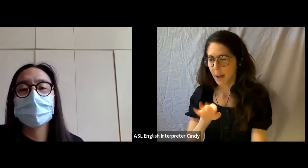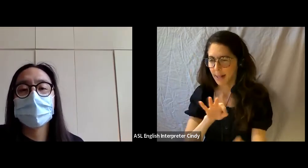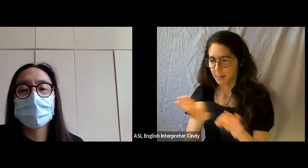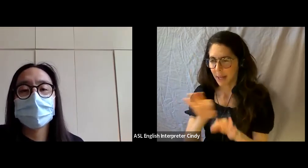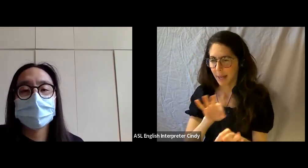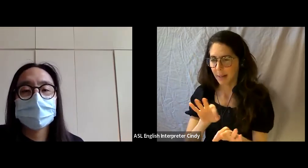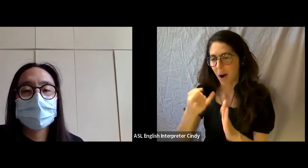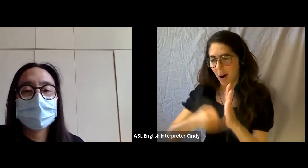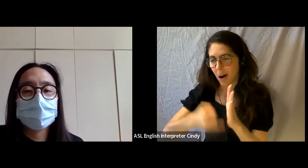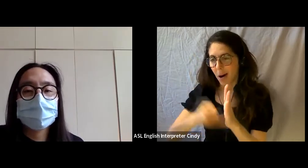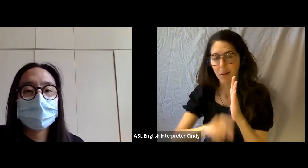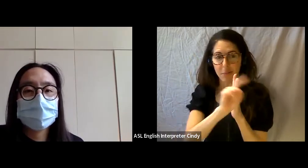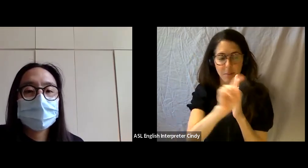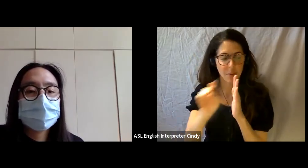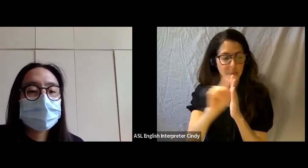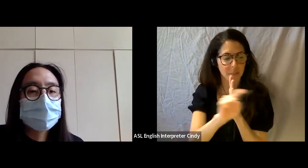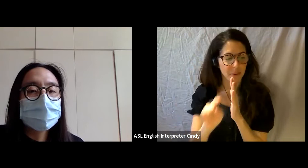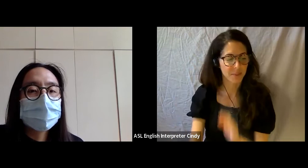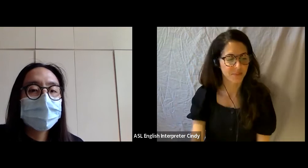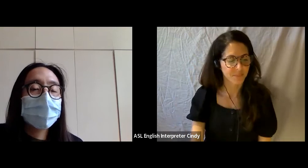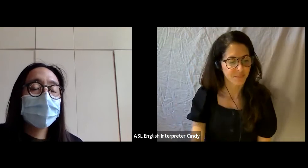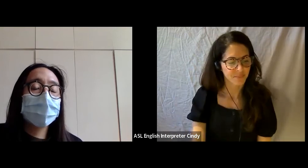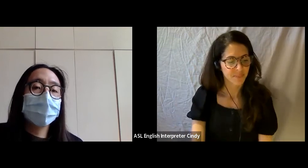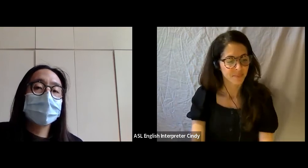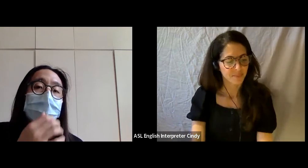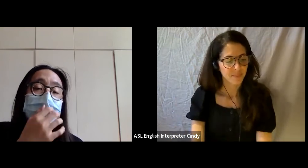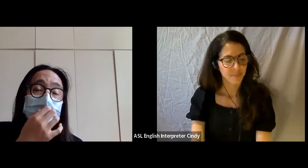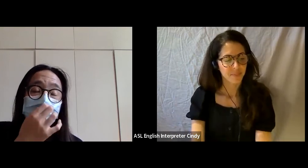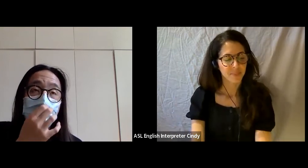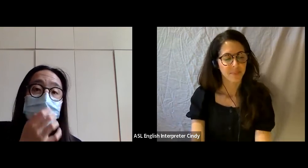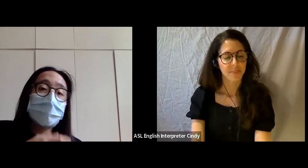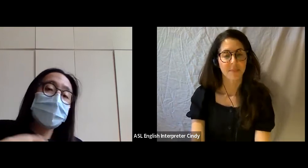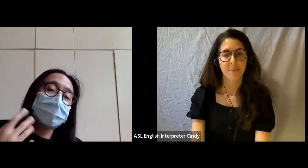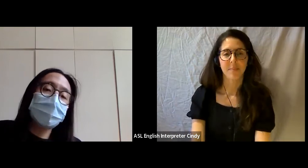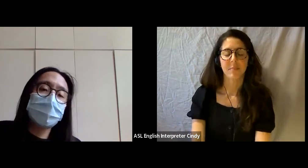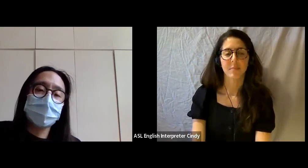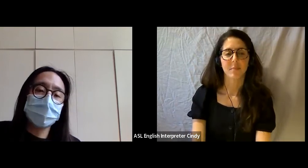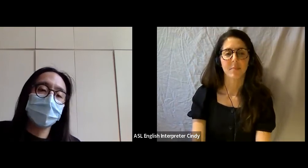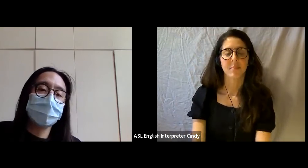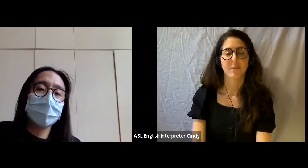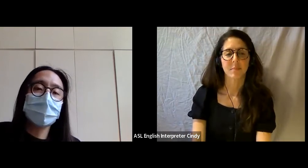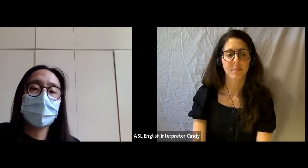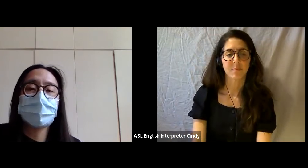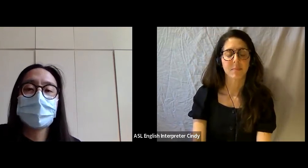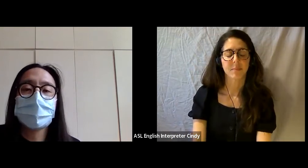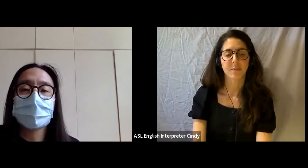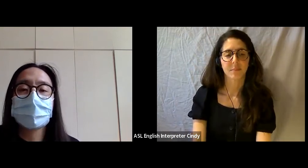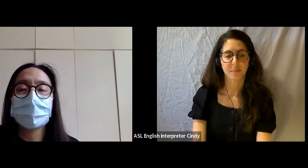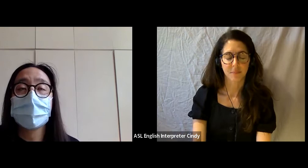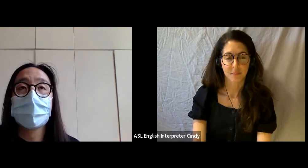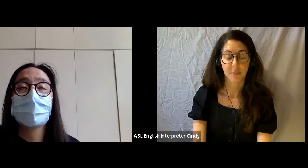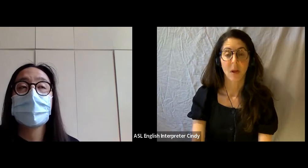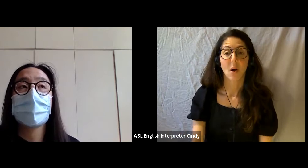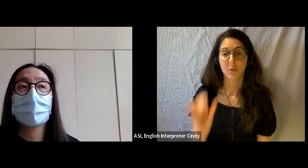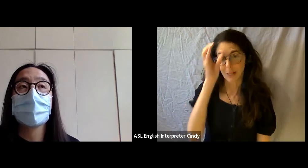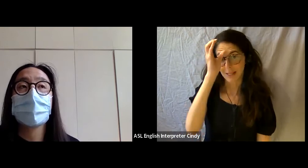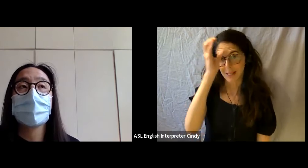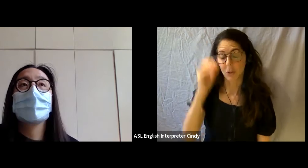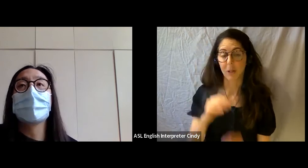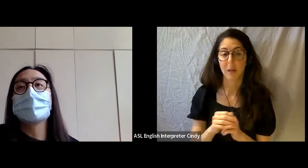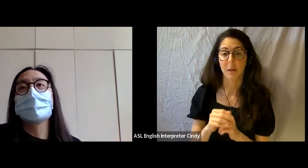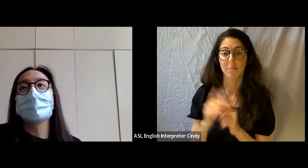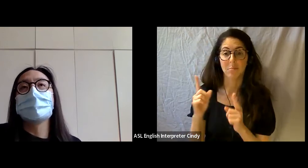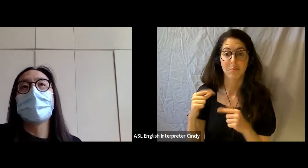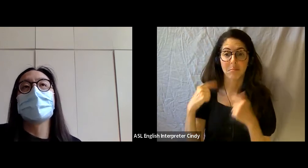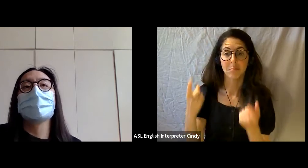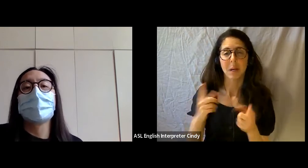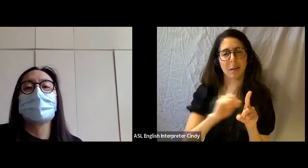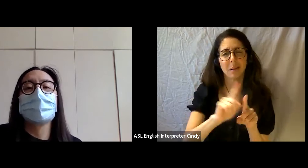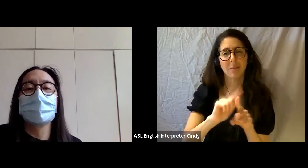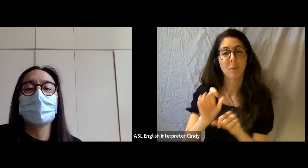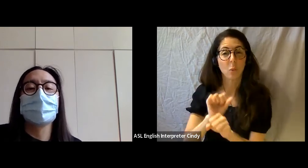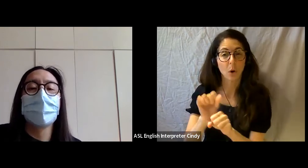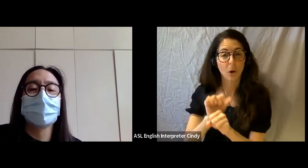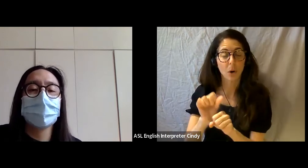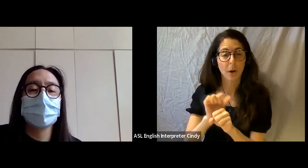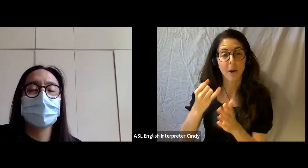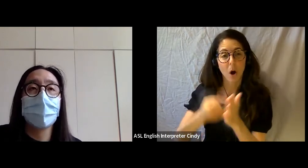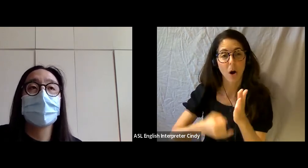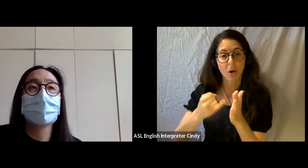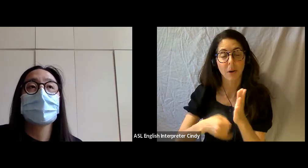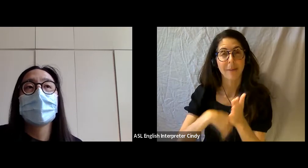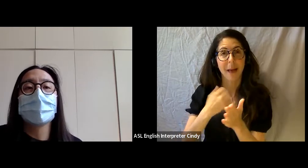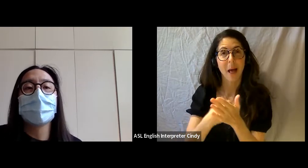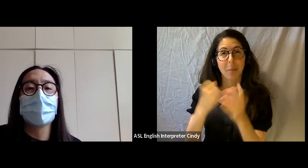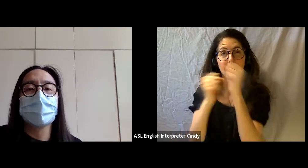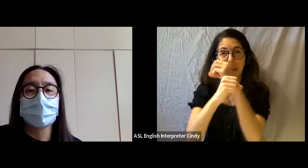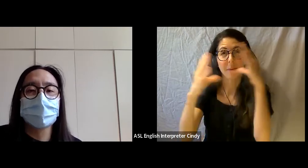And also conceptually we've done a lot of different works that task us to think of access as a collaborative element.